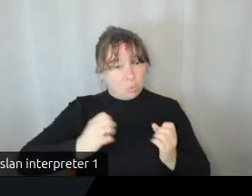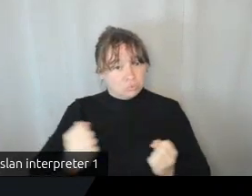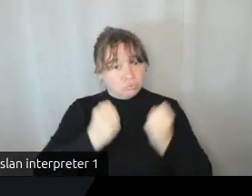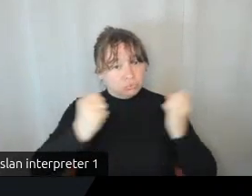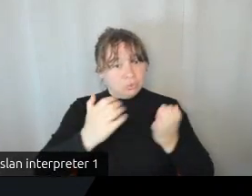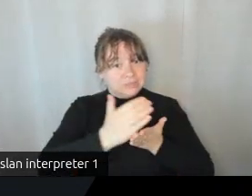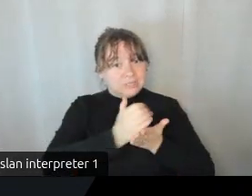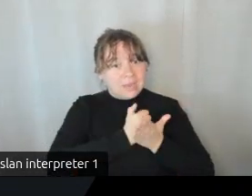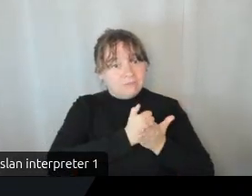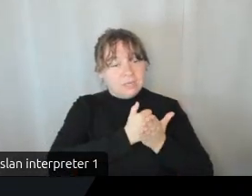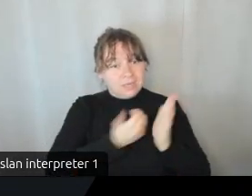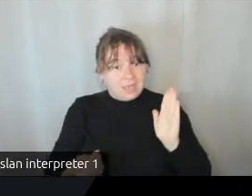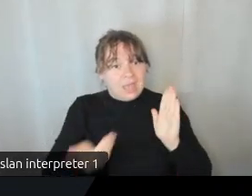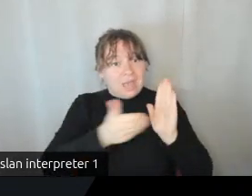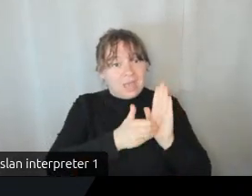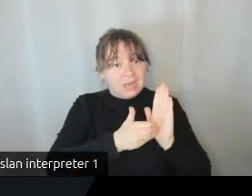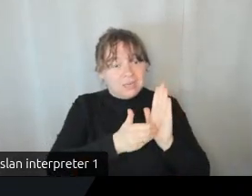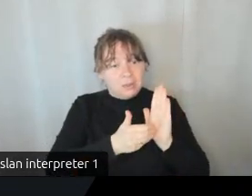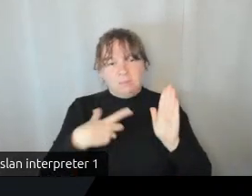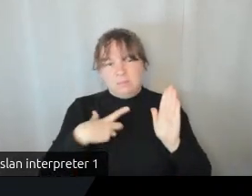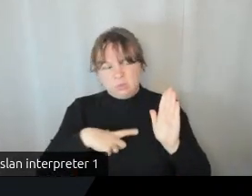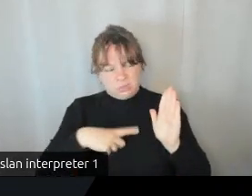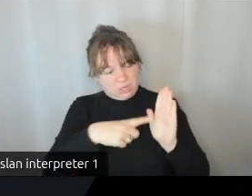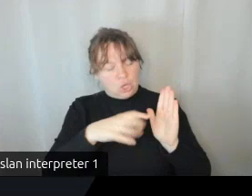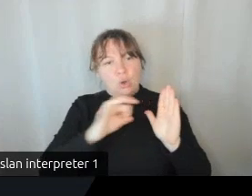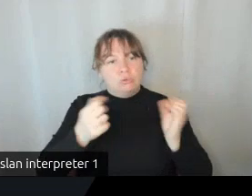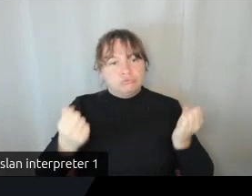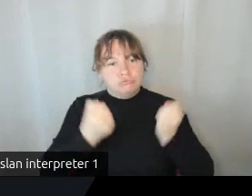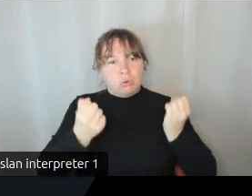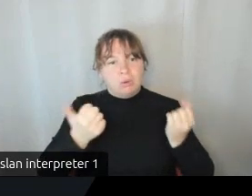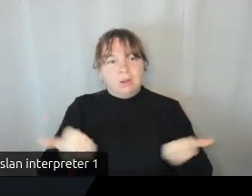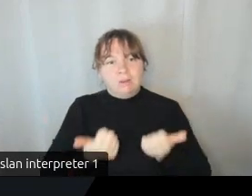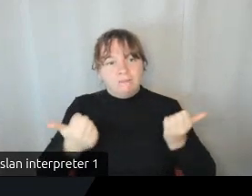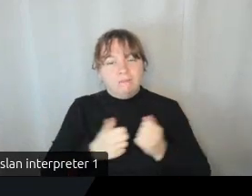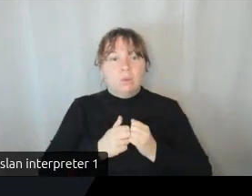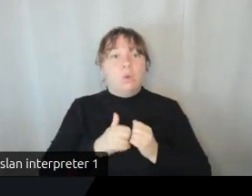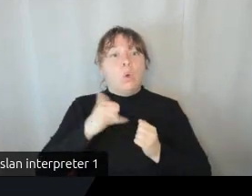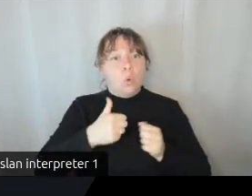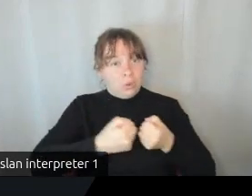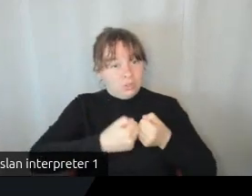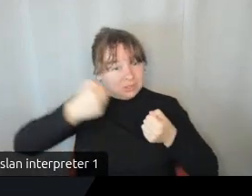any named persons or children. It can also be for an extension of existing order if that's required